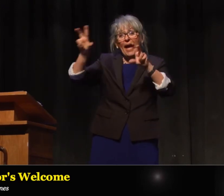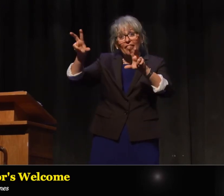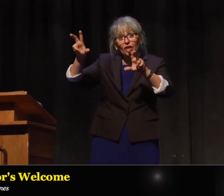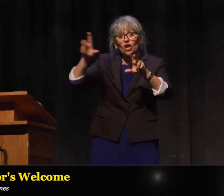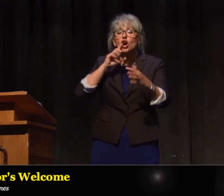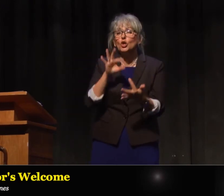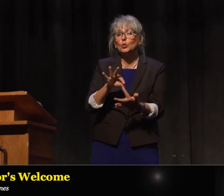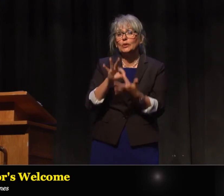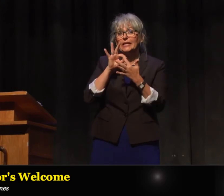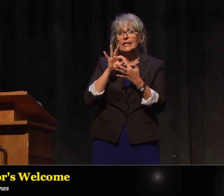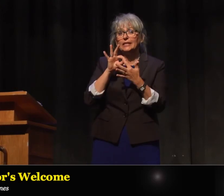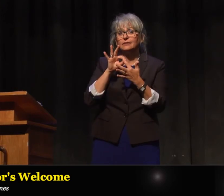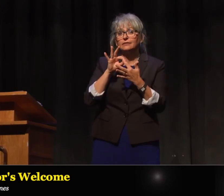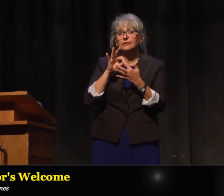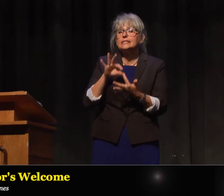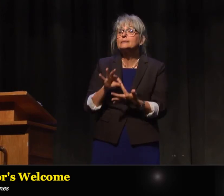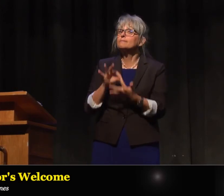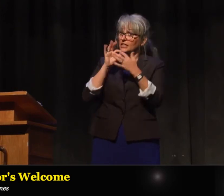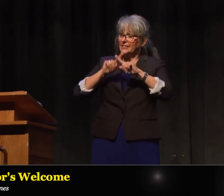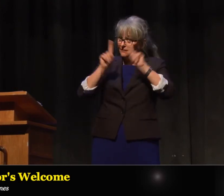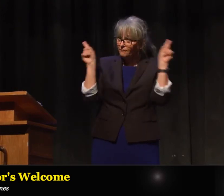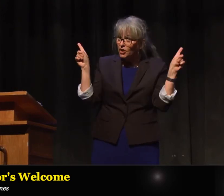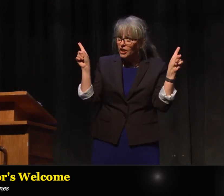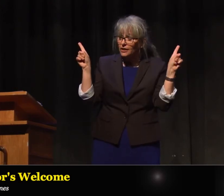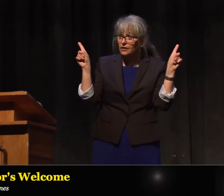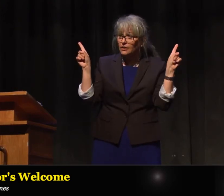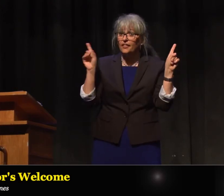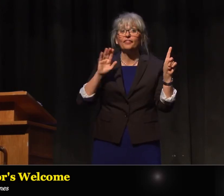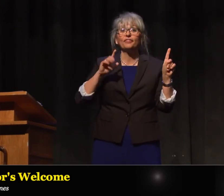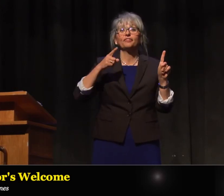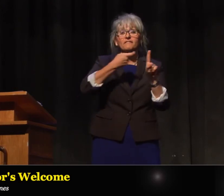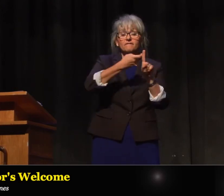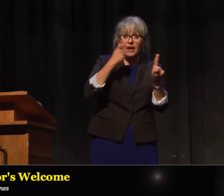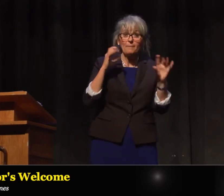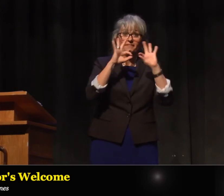Panthers are unique and special and different animal.